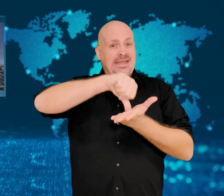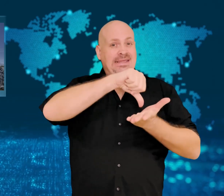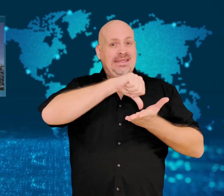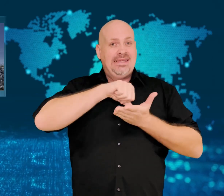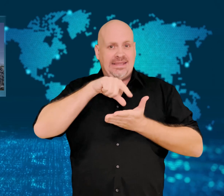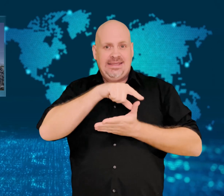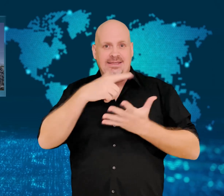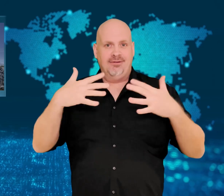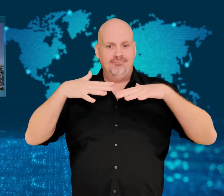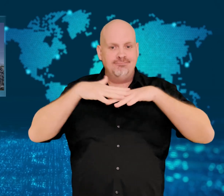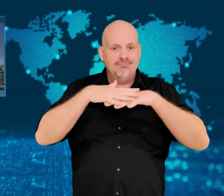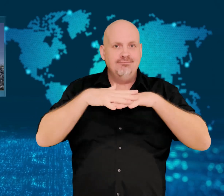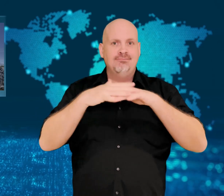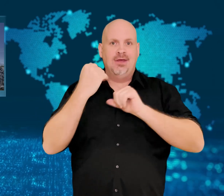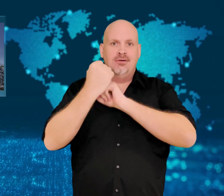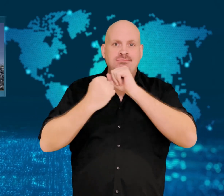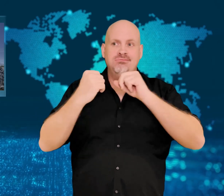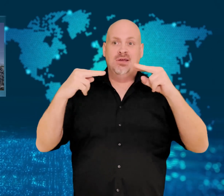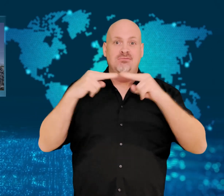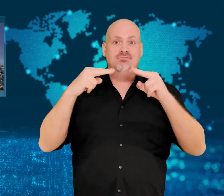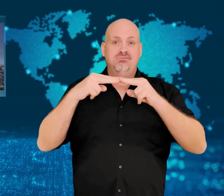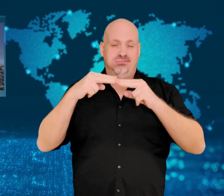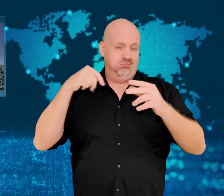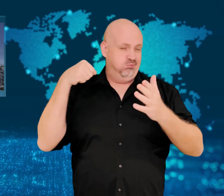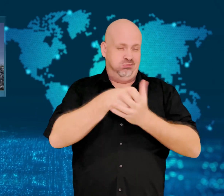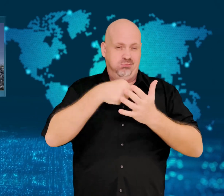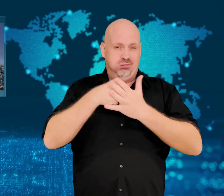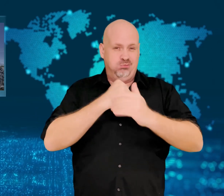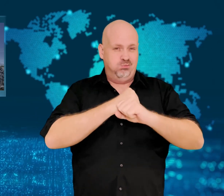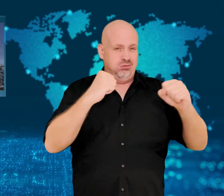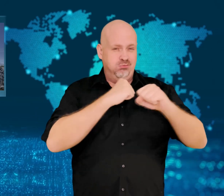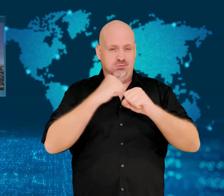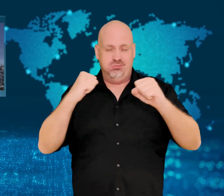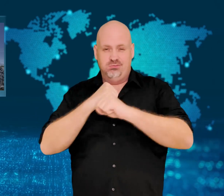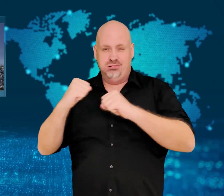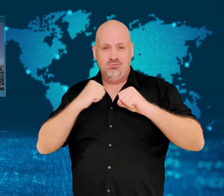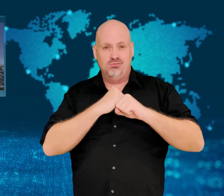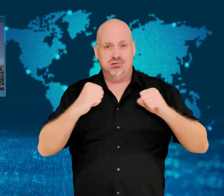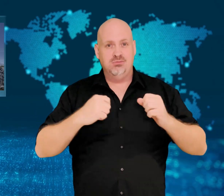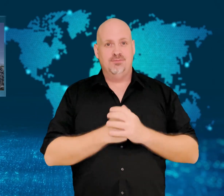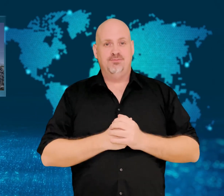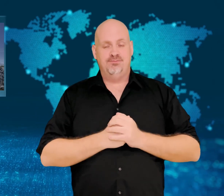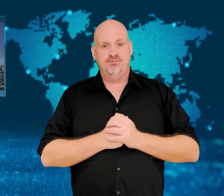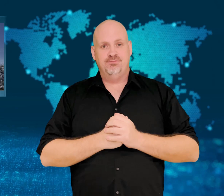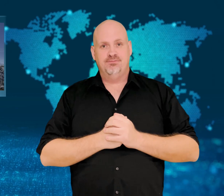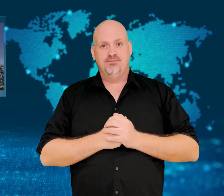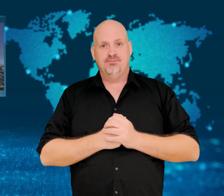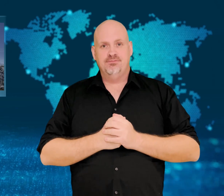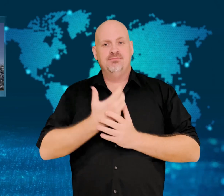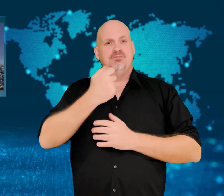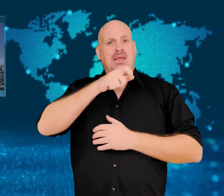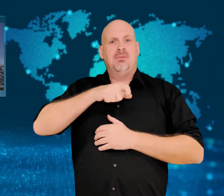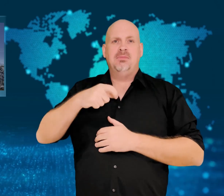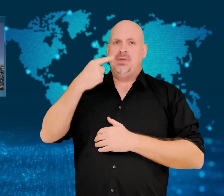hitting energy infrastructure in several cities.